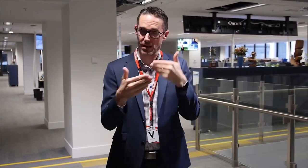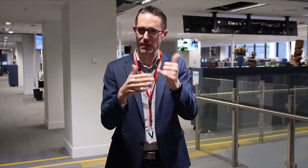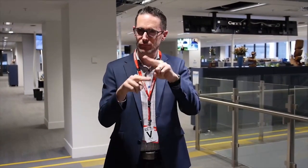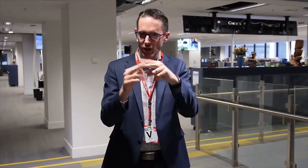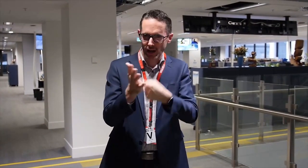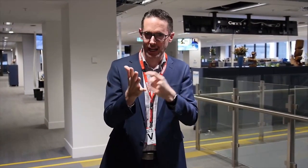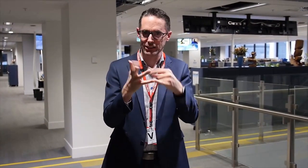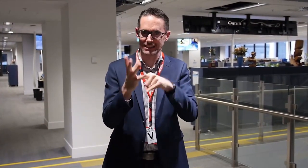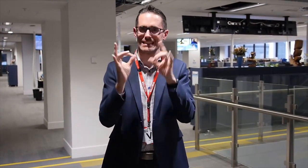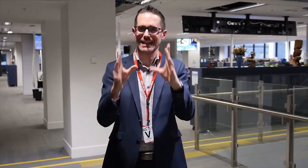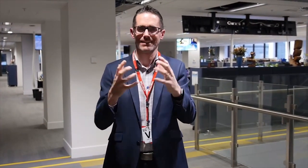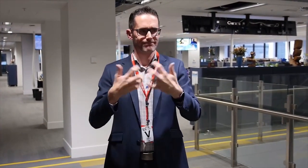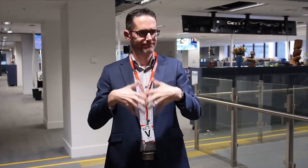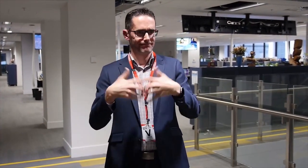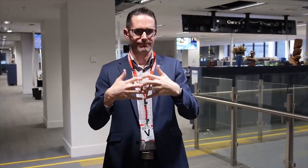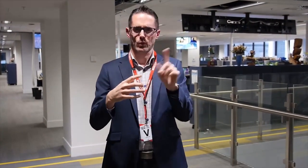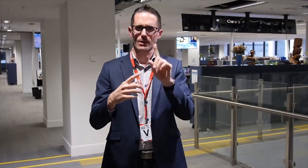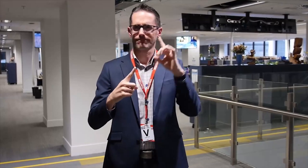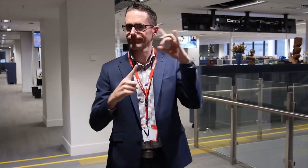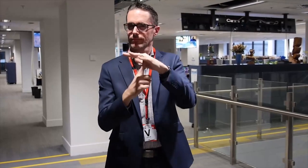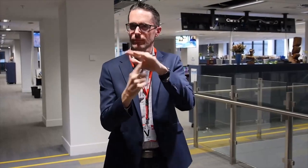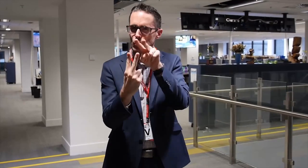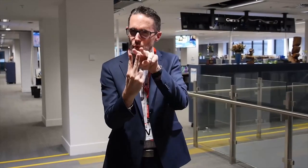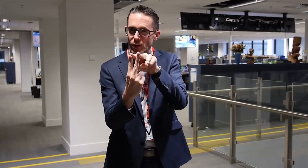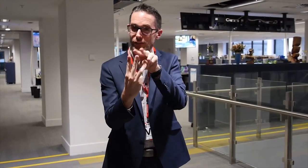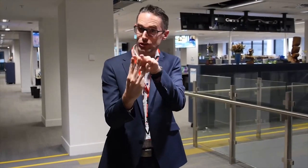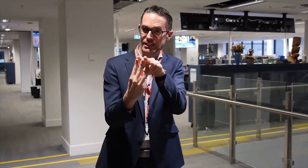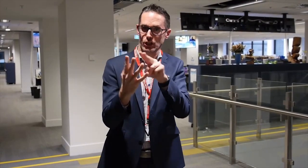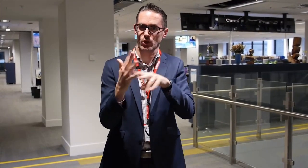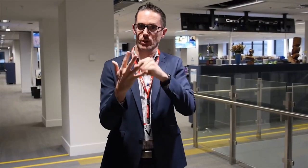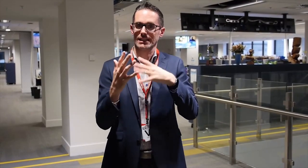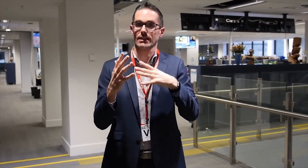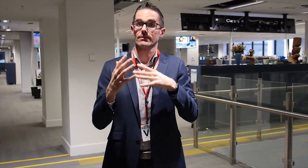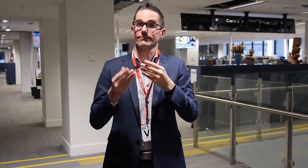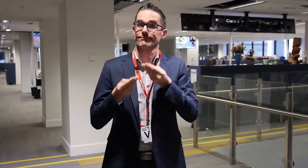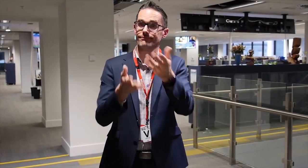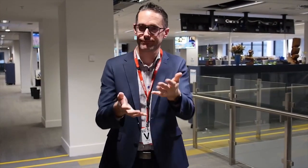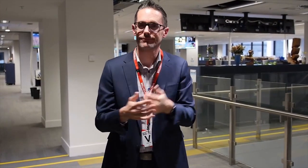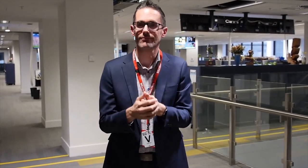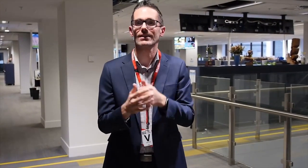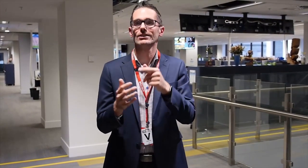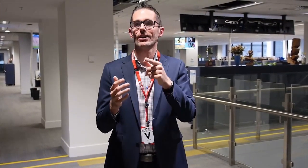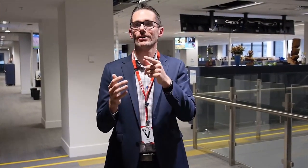On Friday and Saturday, our team decide on two to three important news announcements that need to be delivered to the Deaf community in Auslan.